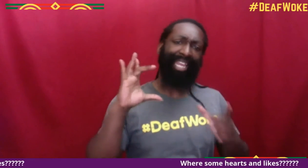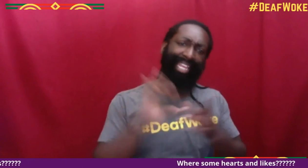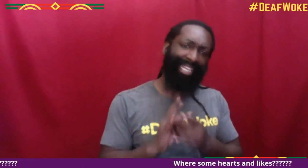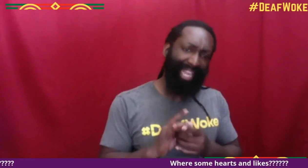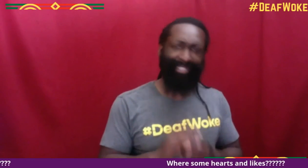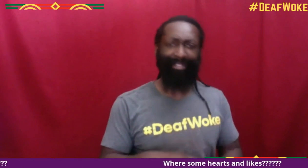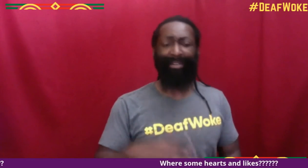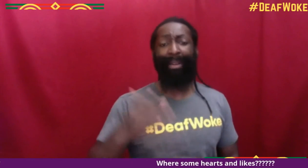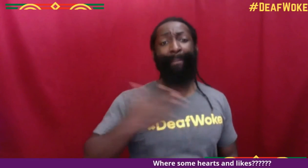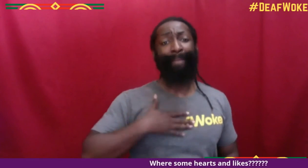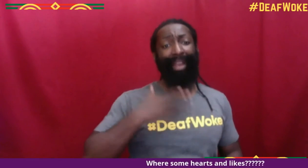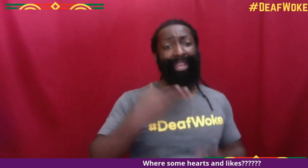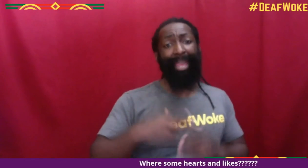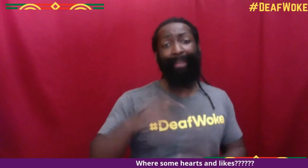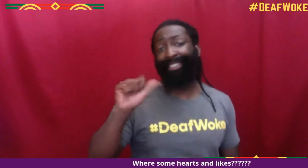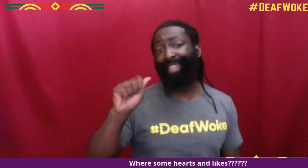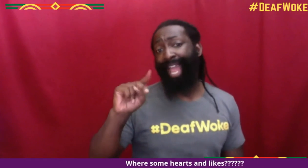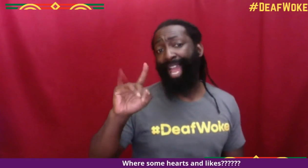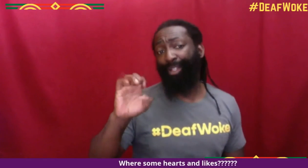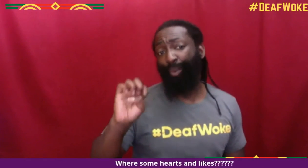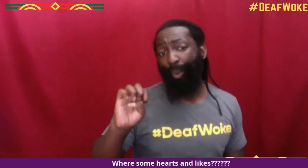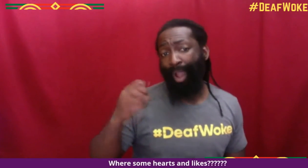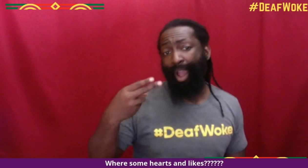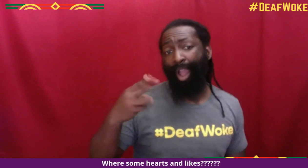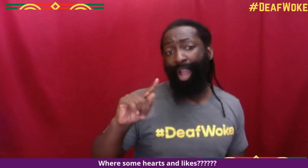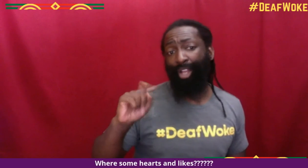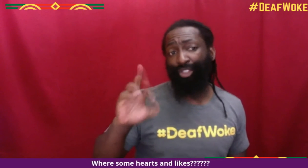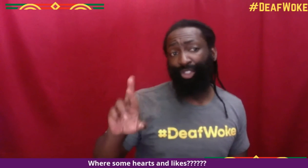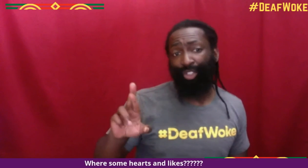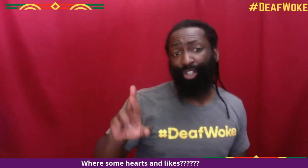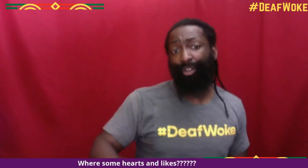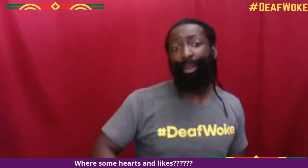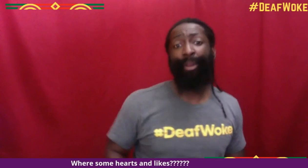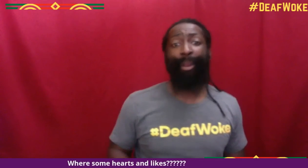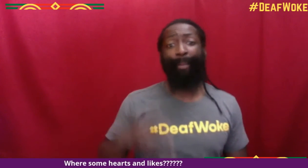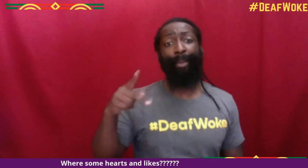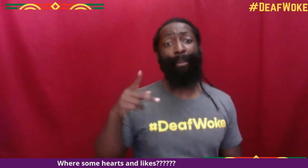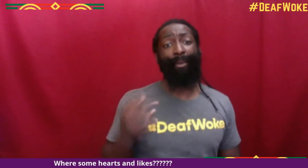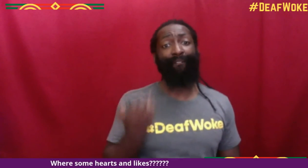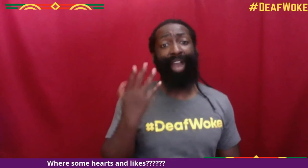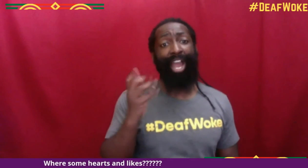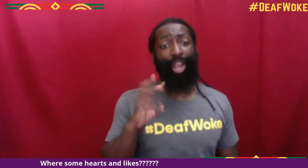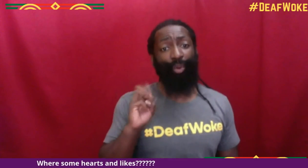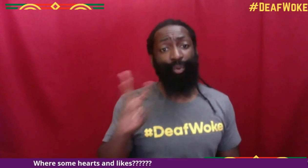Okay, so I hope you all get the opportunity to connect in I am Antoine Hunter